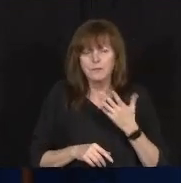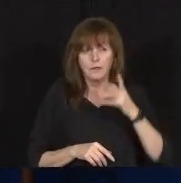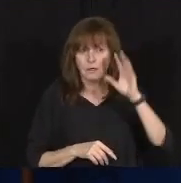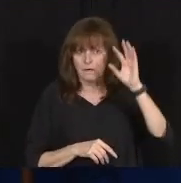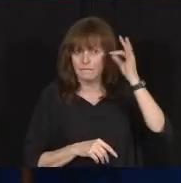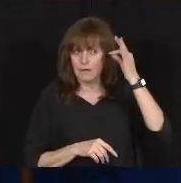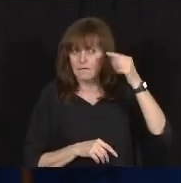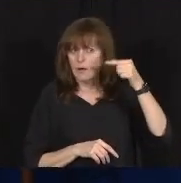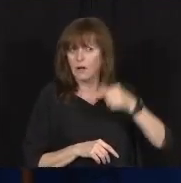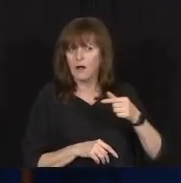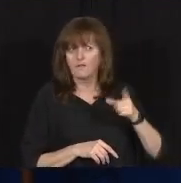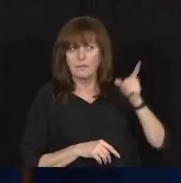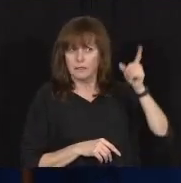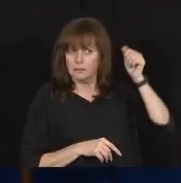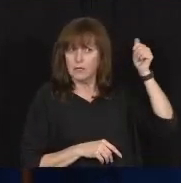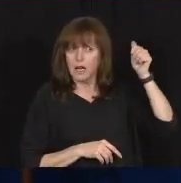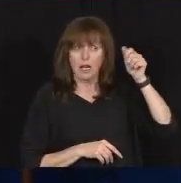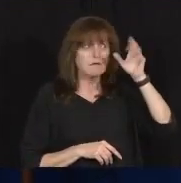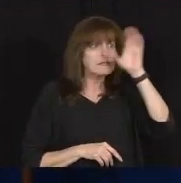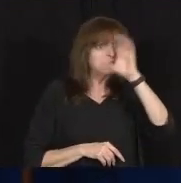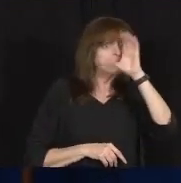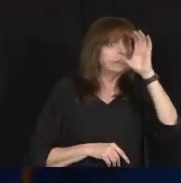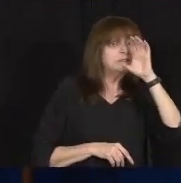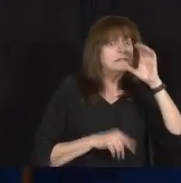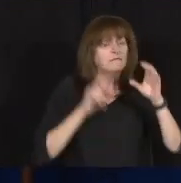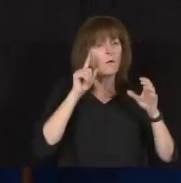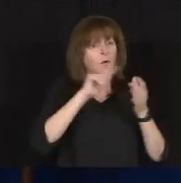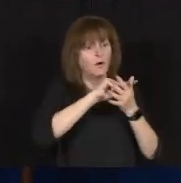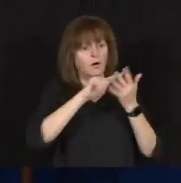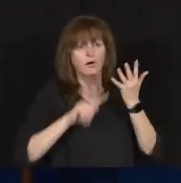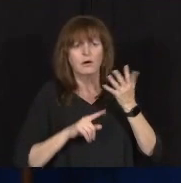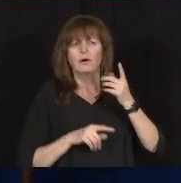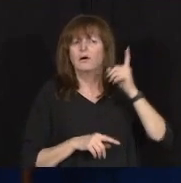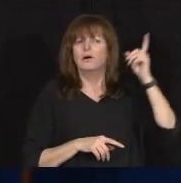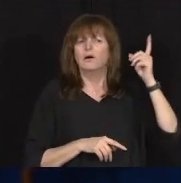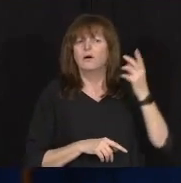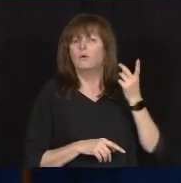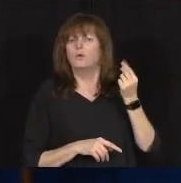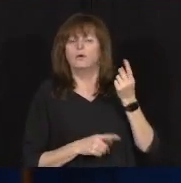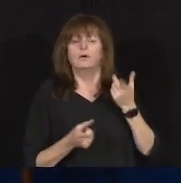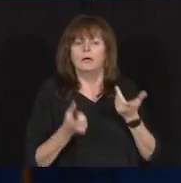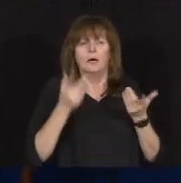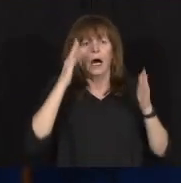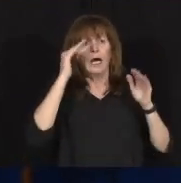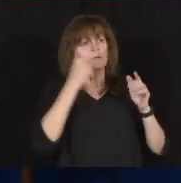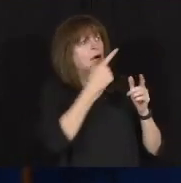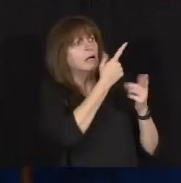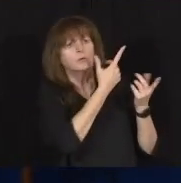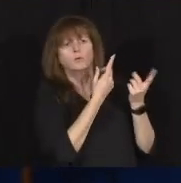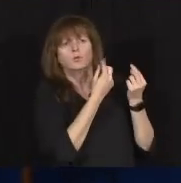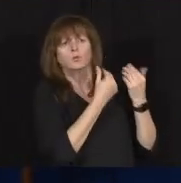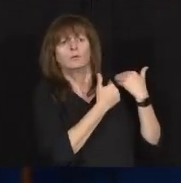s well, what more can they be doing to supply O ntario needs? SPEAKER: F